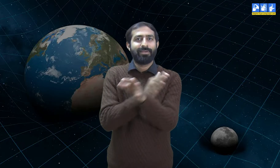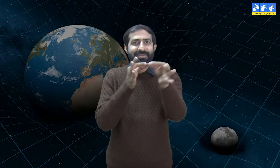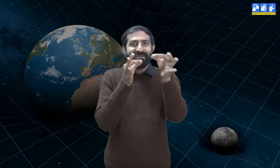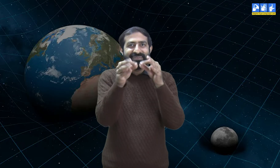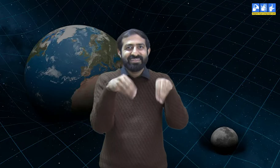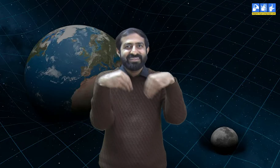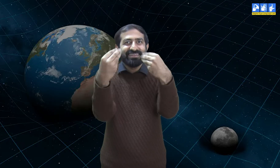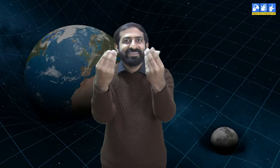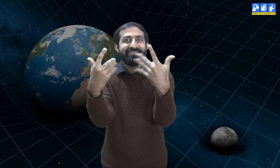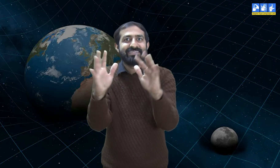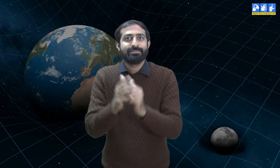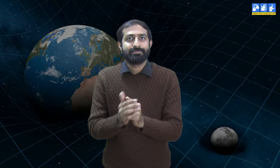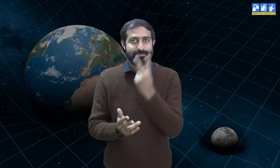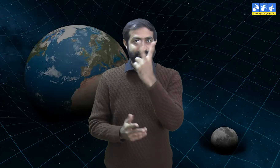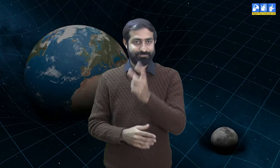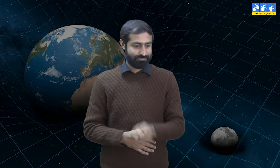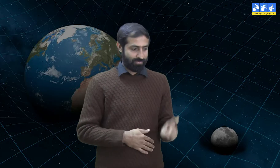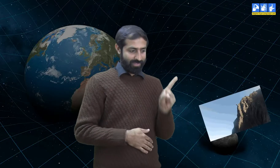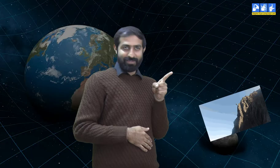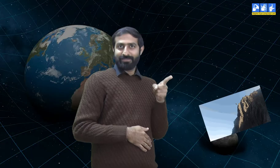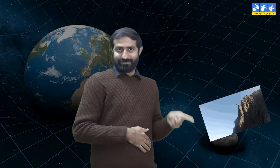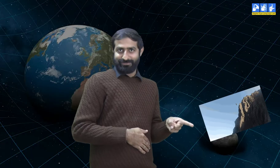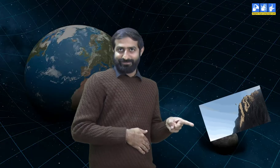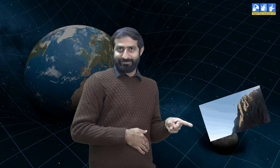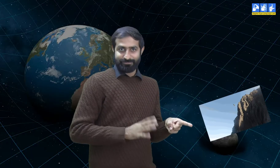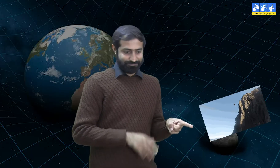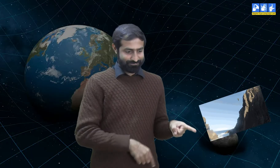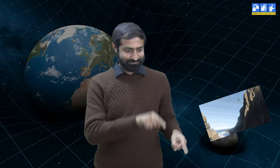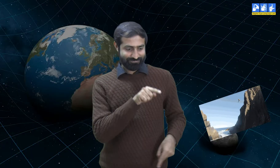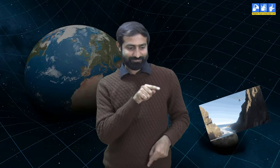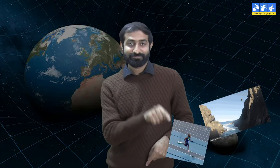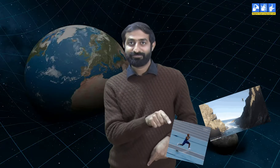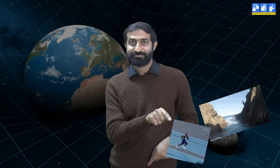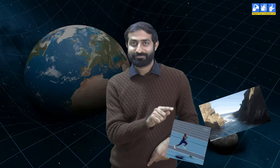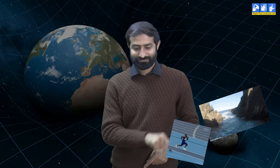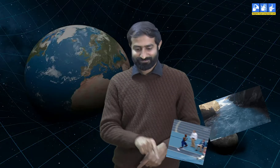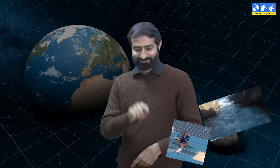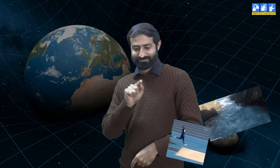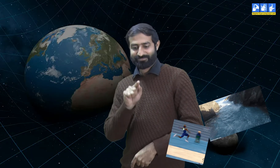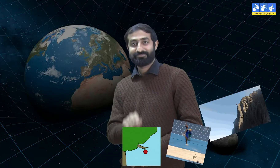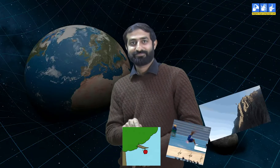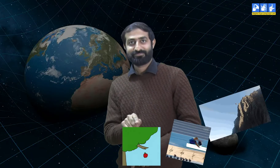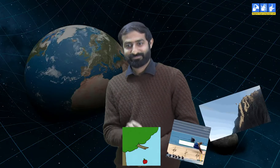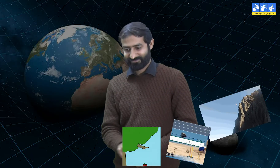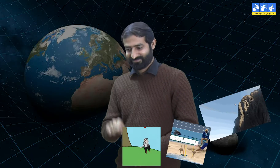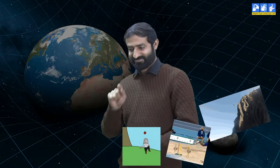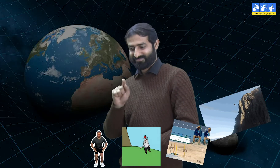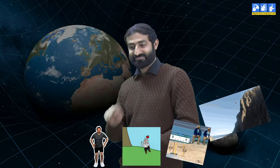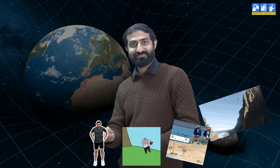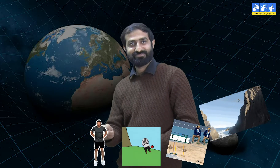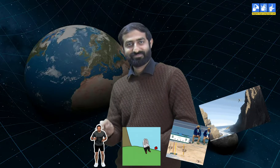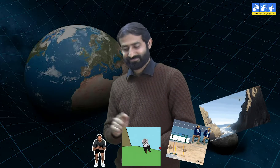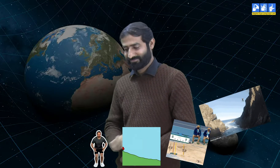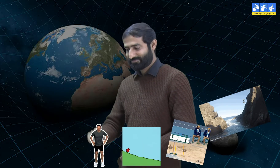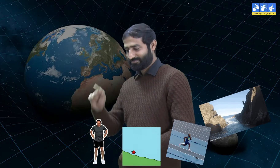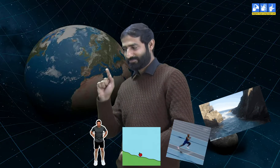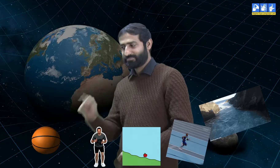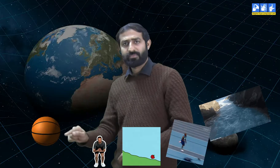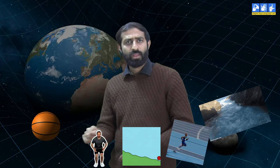As I have given you these five examples.